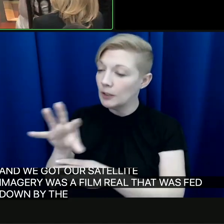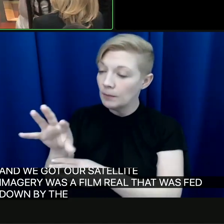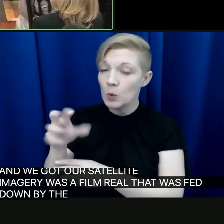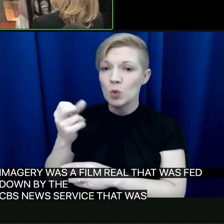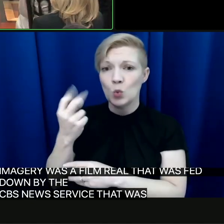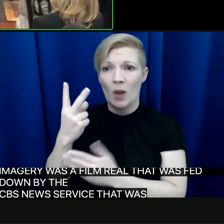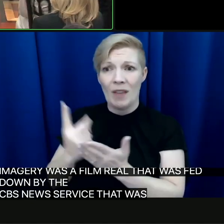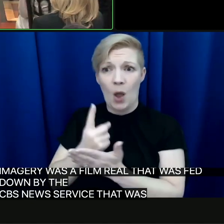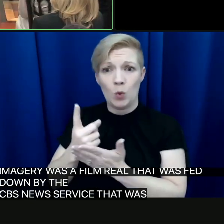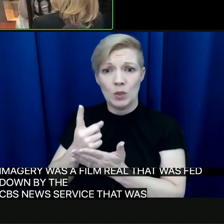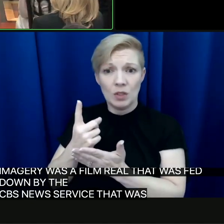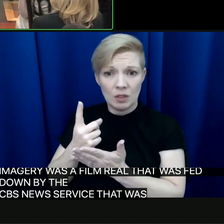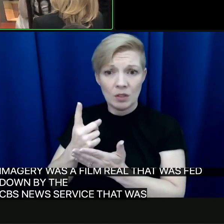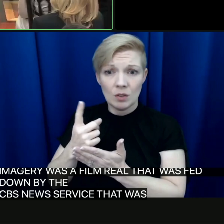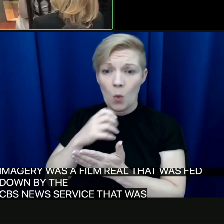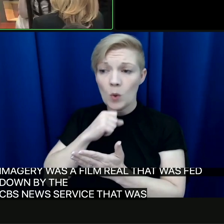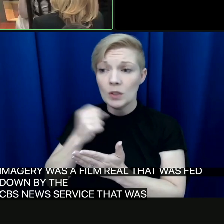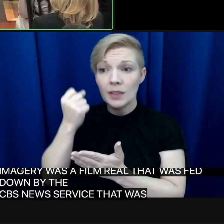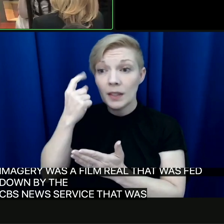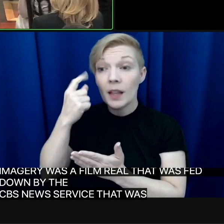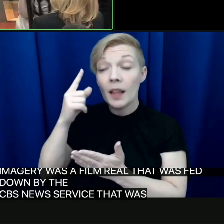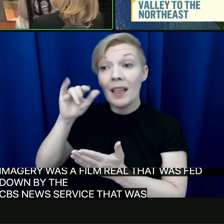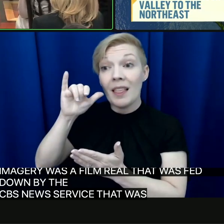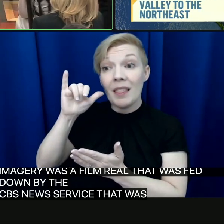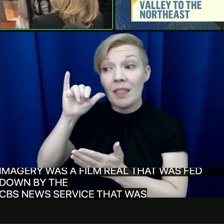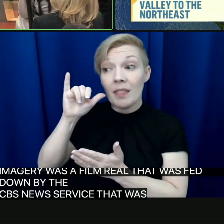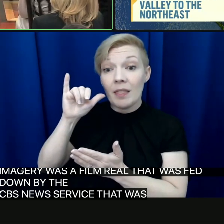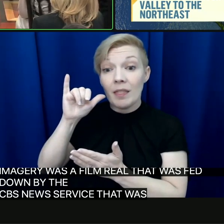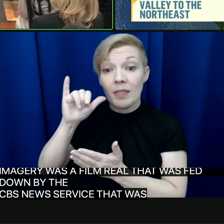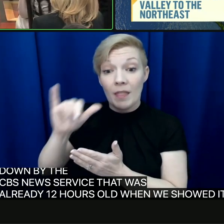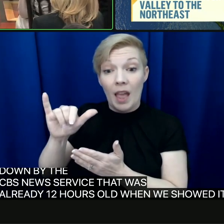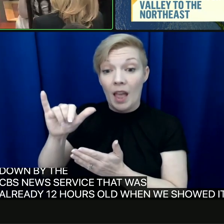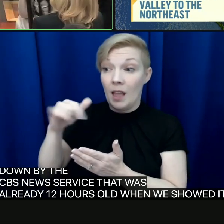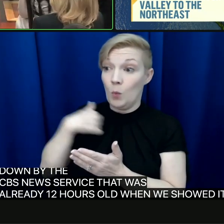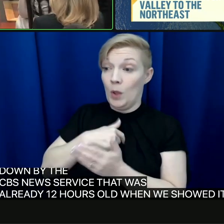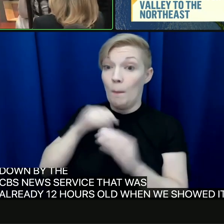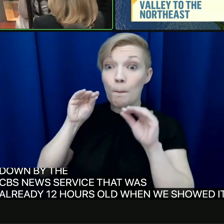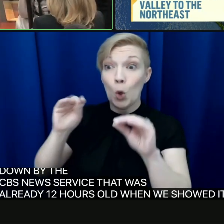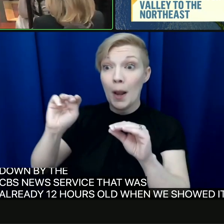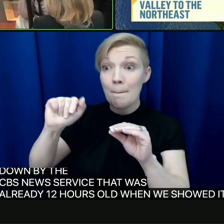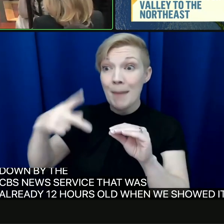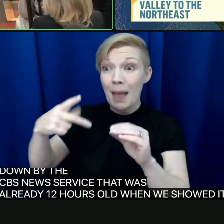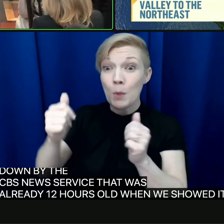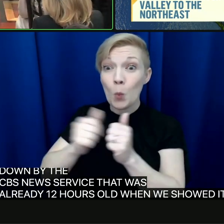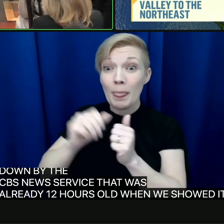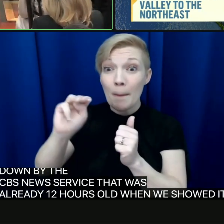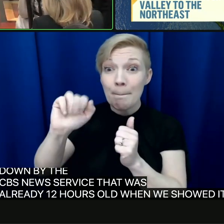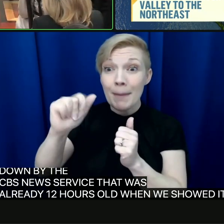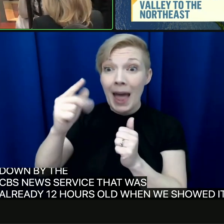we put maps up on with magnets. And that was it, you know,